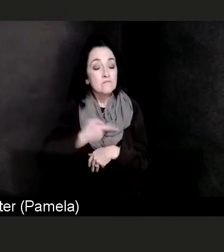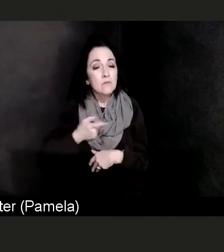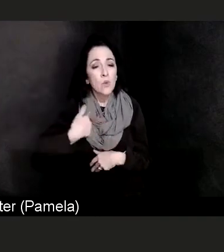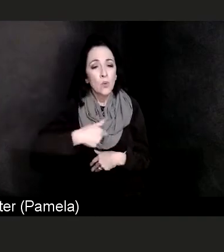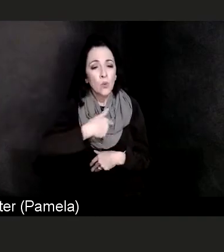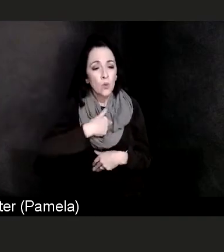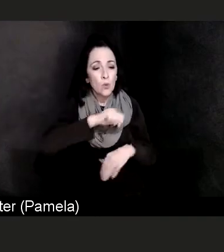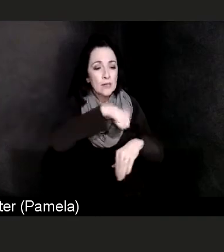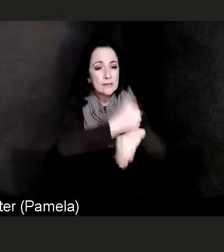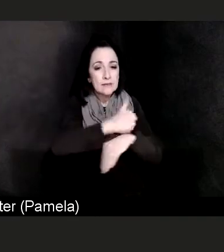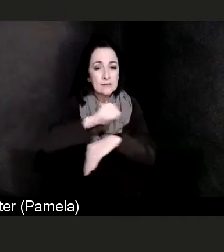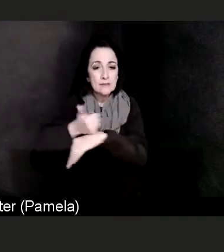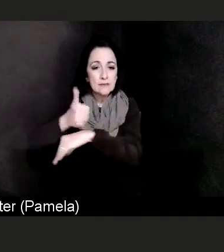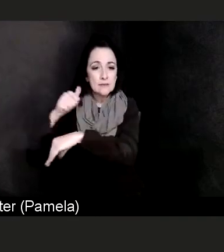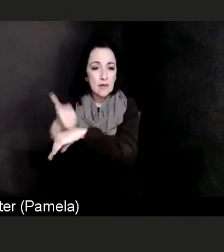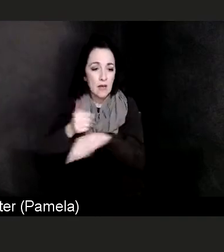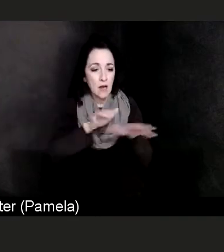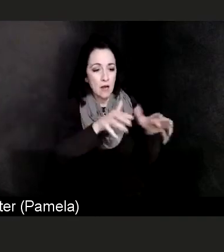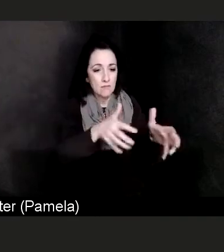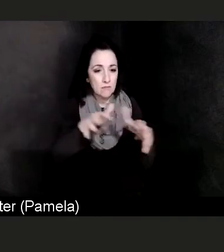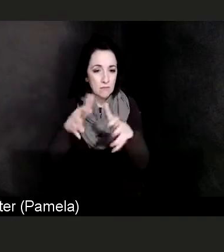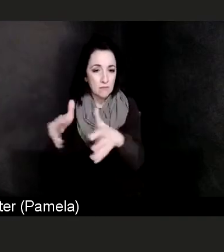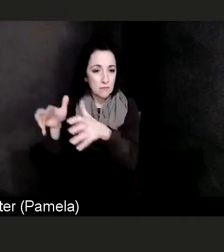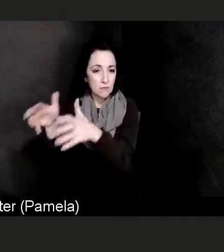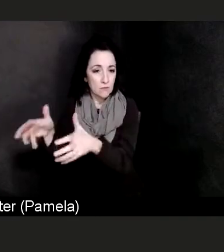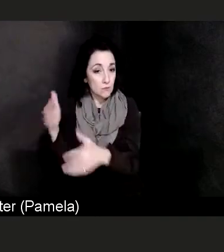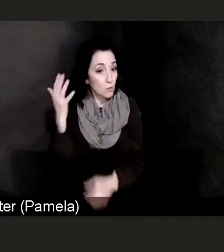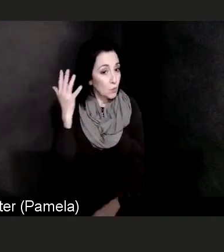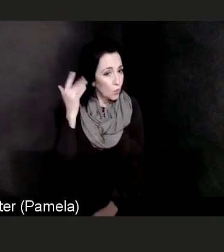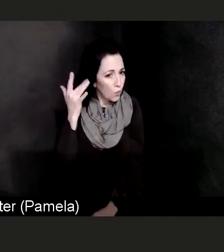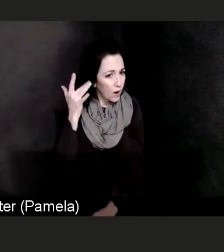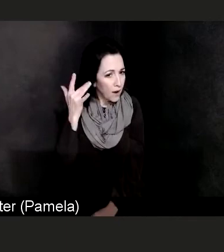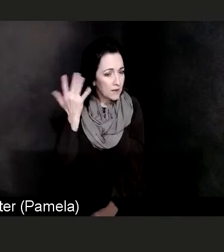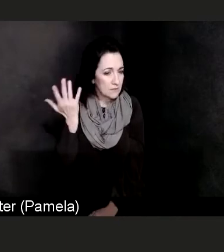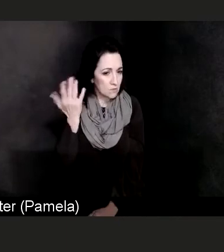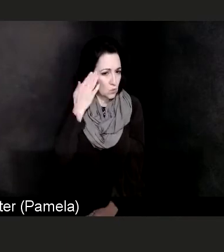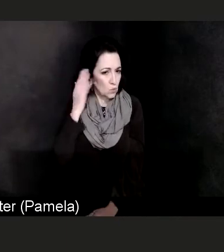knowing that not enough vaccine would be available at first.